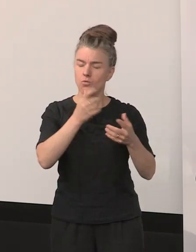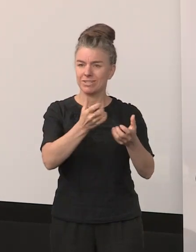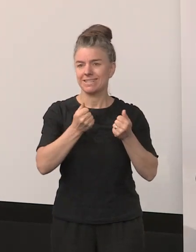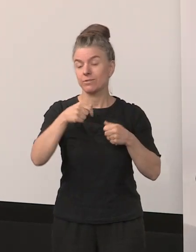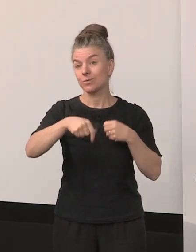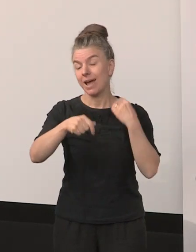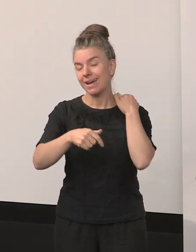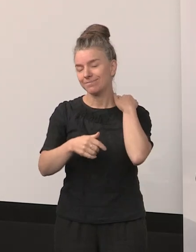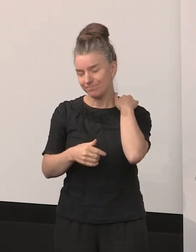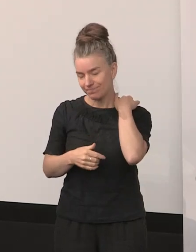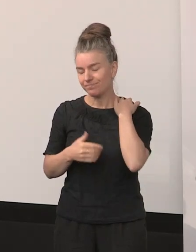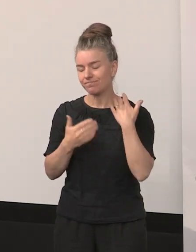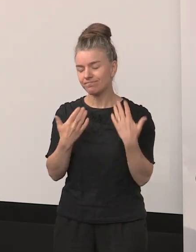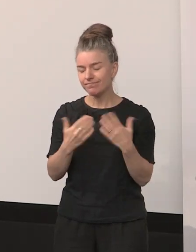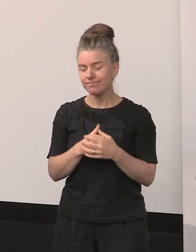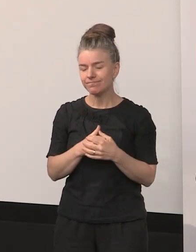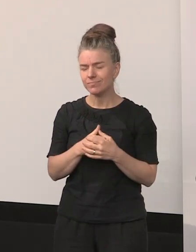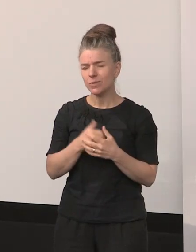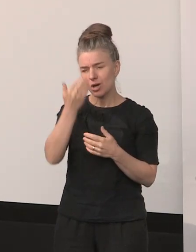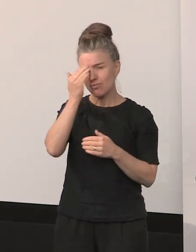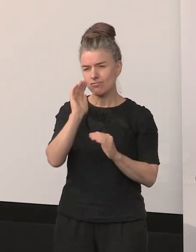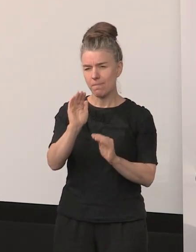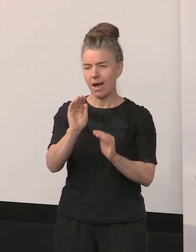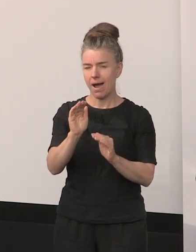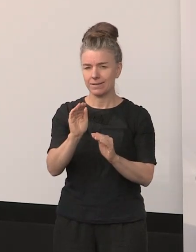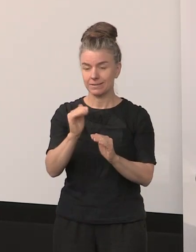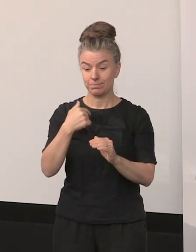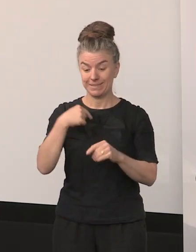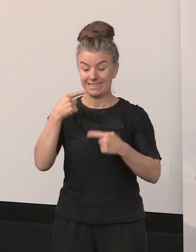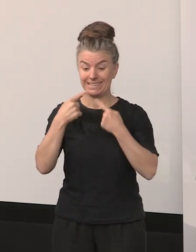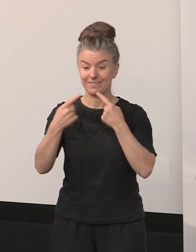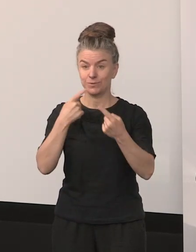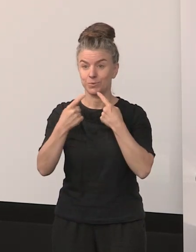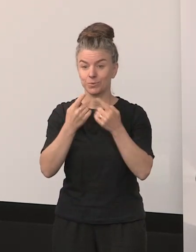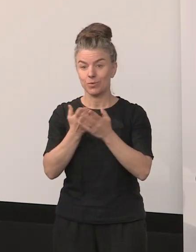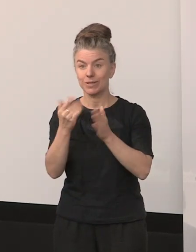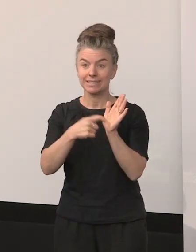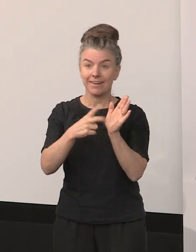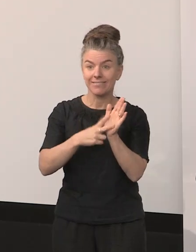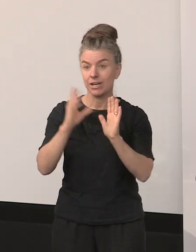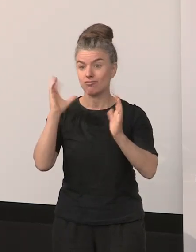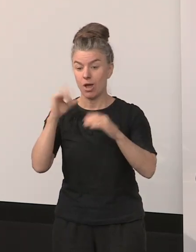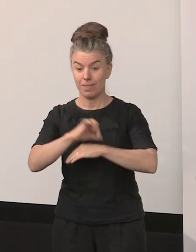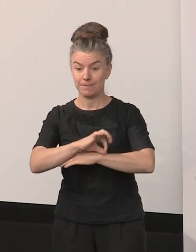those test results are coming through mostly today. So, I